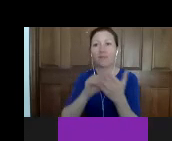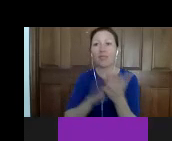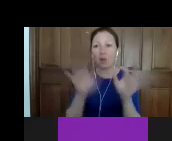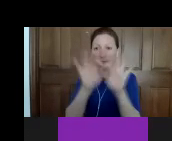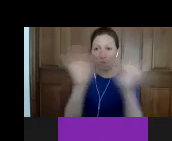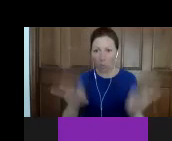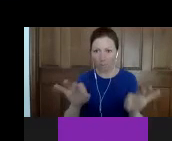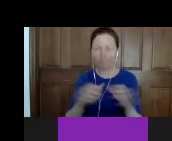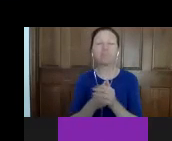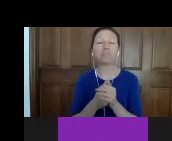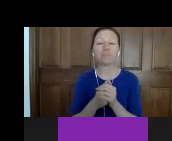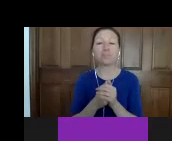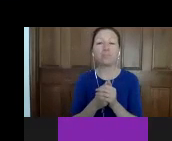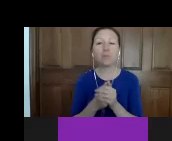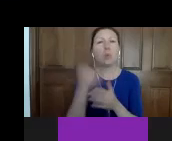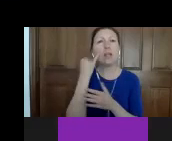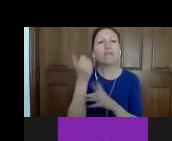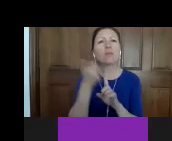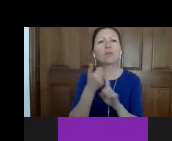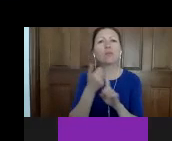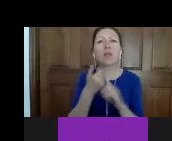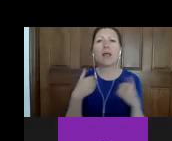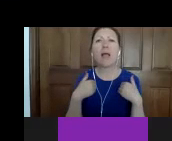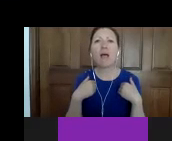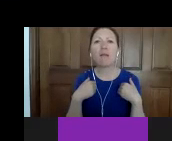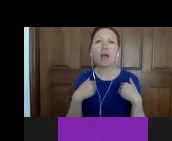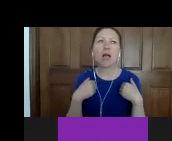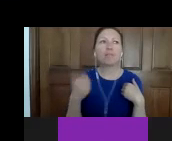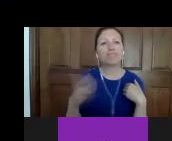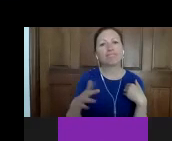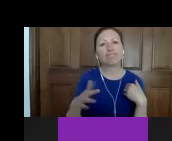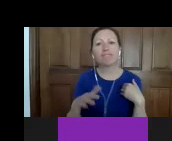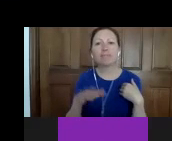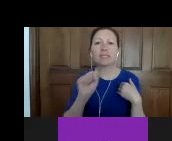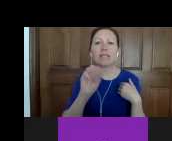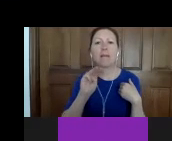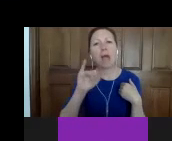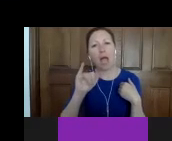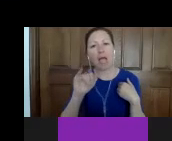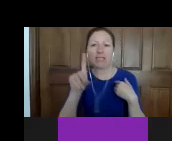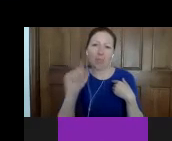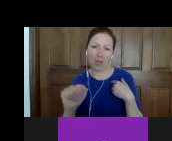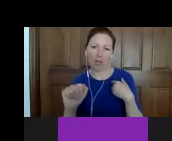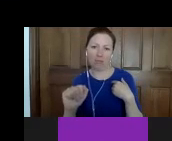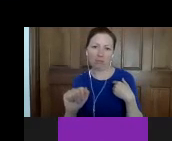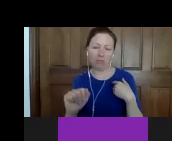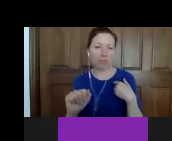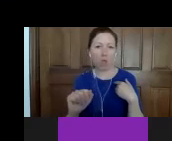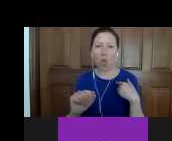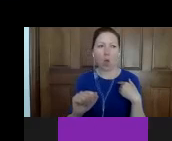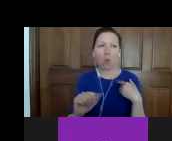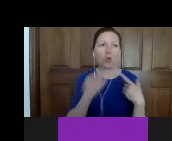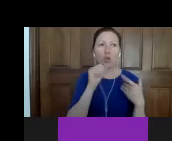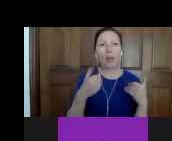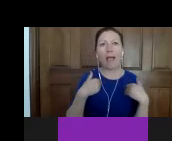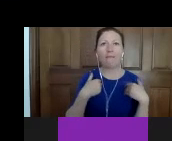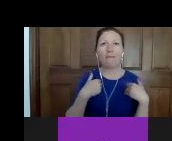not aware of what will you need. Lack of self awareness. If you're not sure of what accommodations